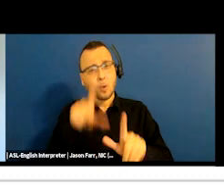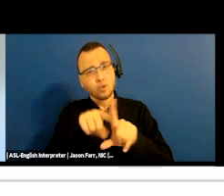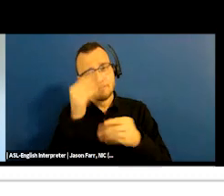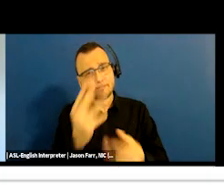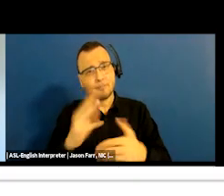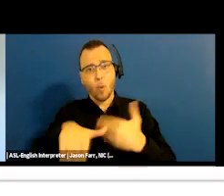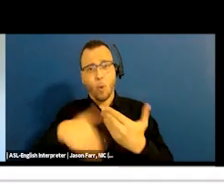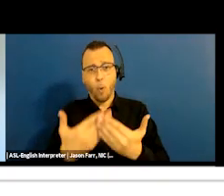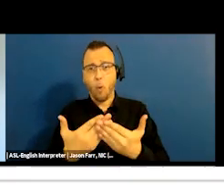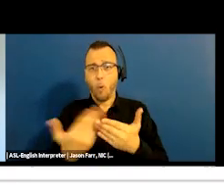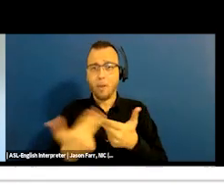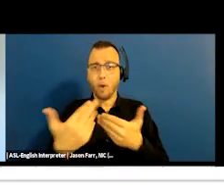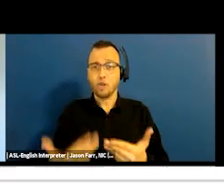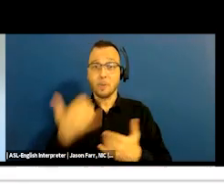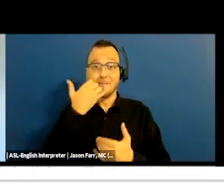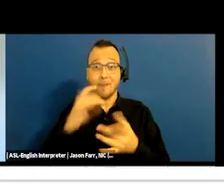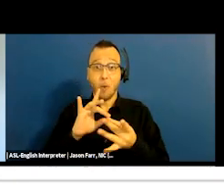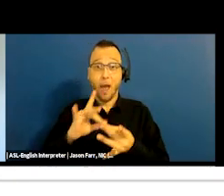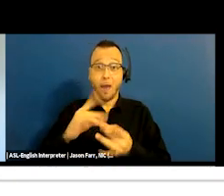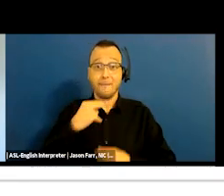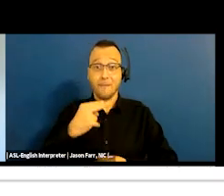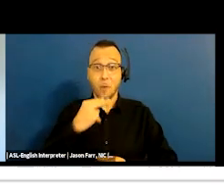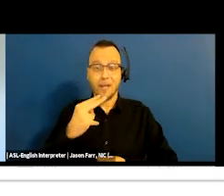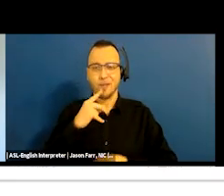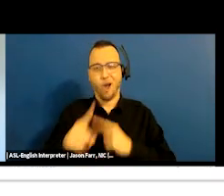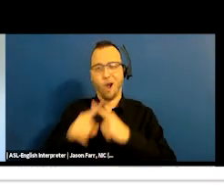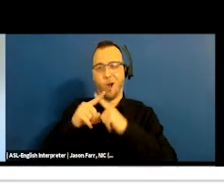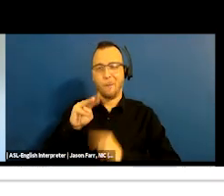and we will work to troubleshoot that with you. Next slide.